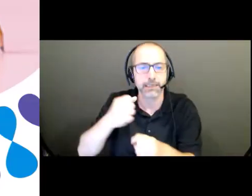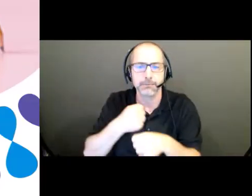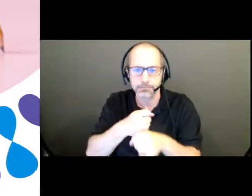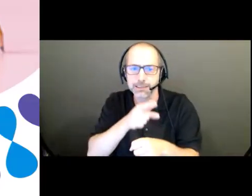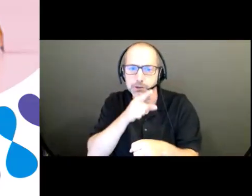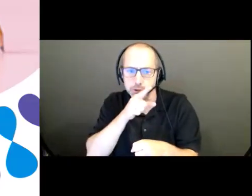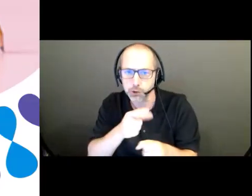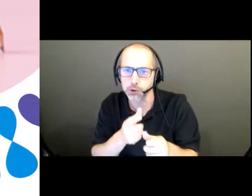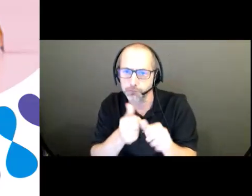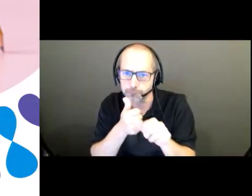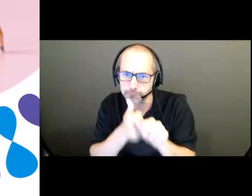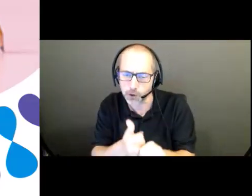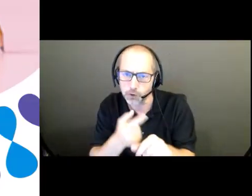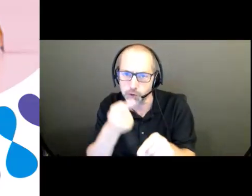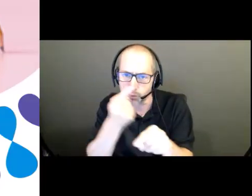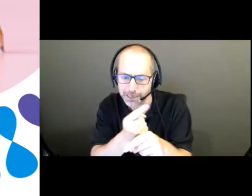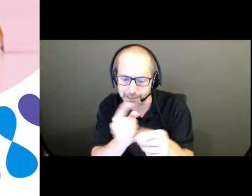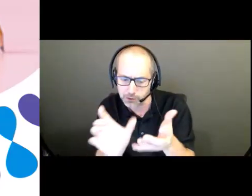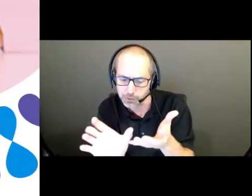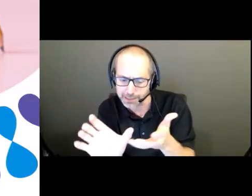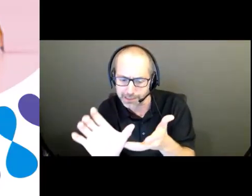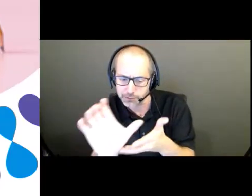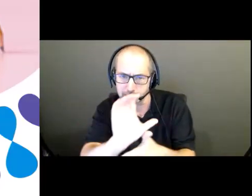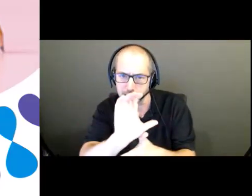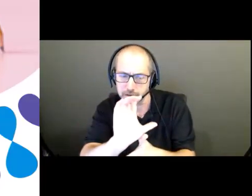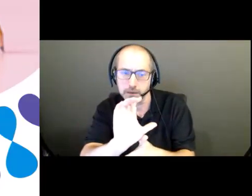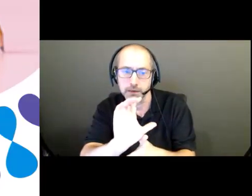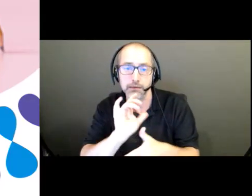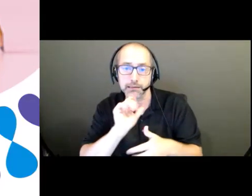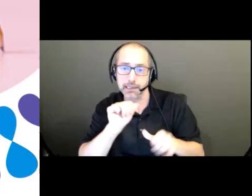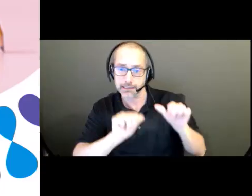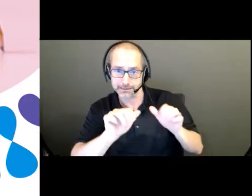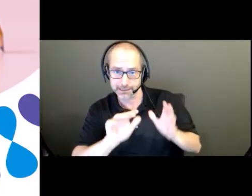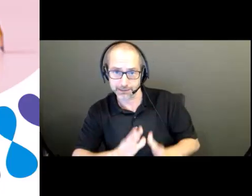This is really what the Peers are using to assess your application.